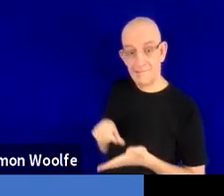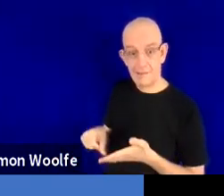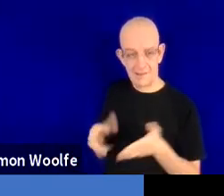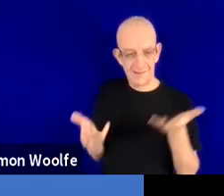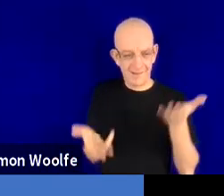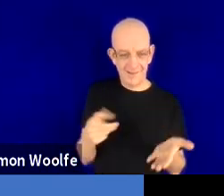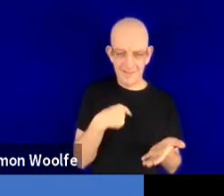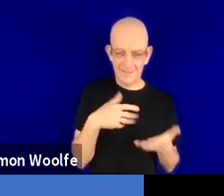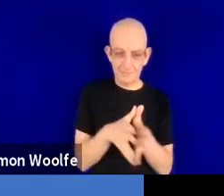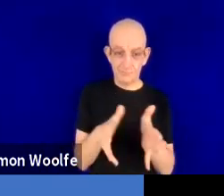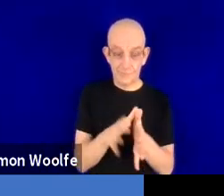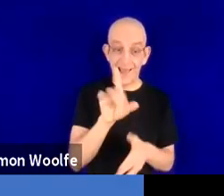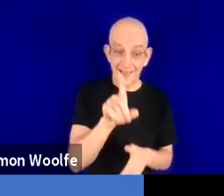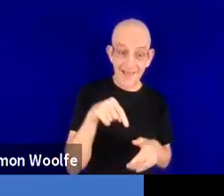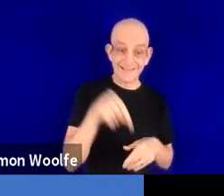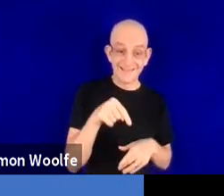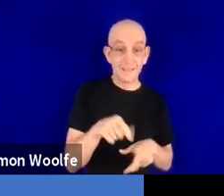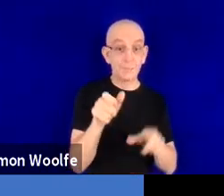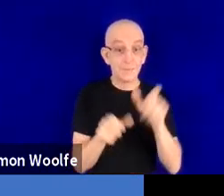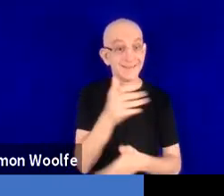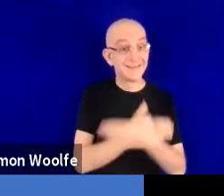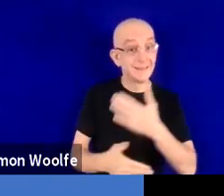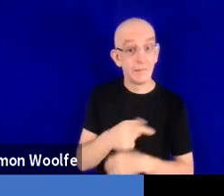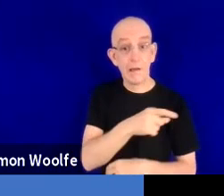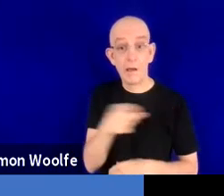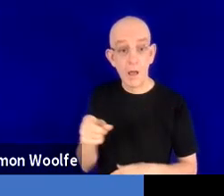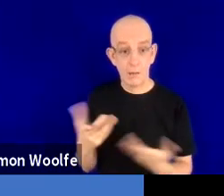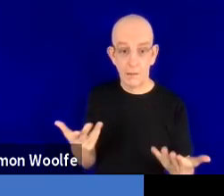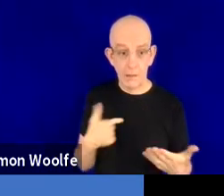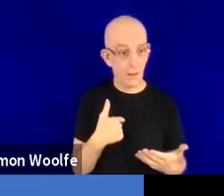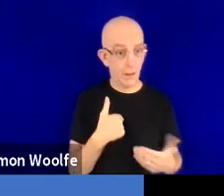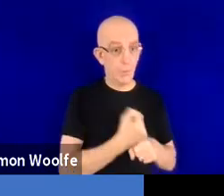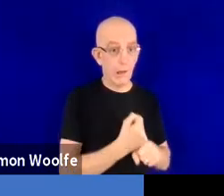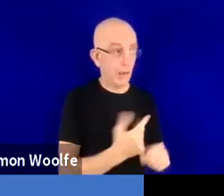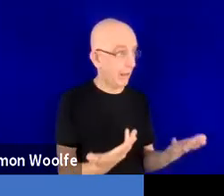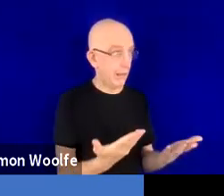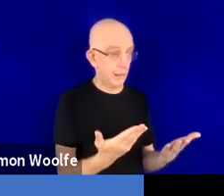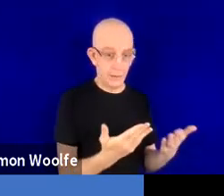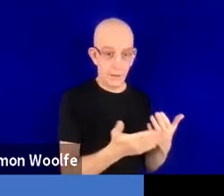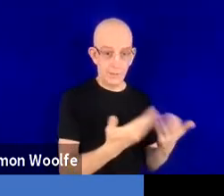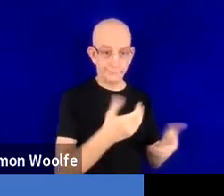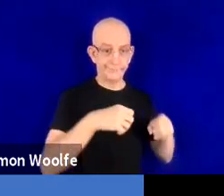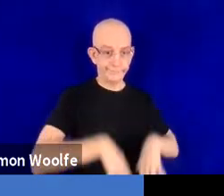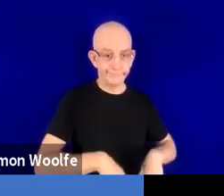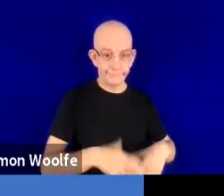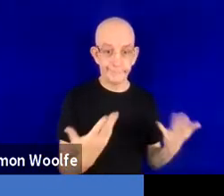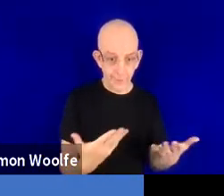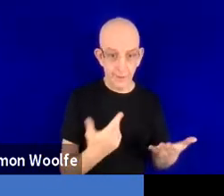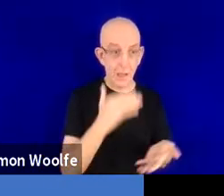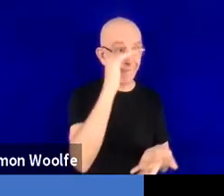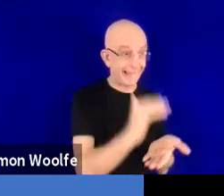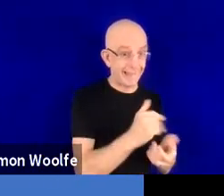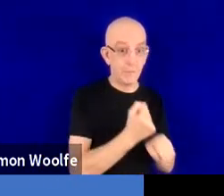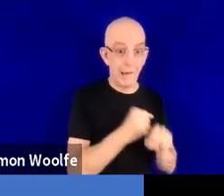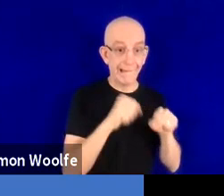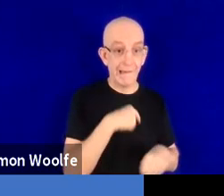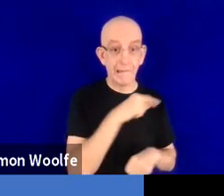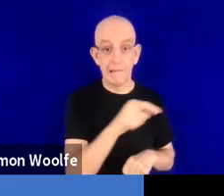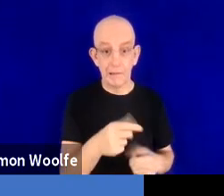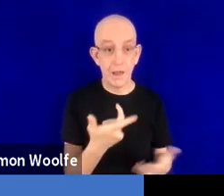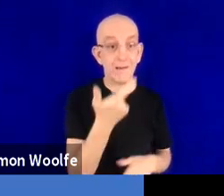either through being those persons with disability that work, they're in employment, generally, in informal employment, generally more vulnerable to the shock